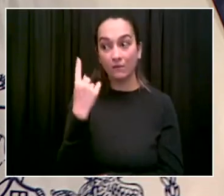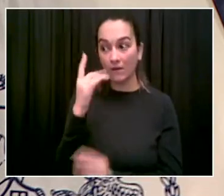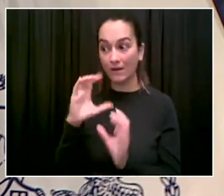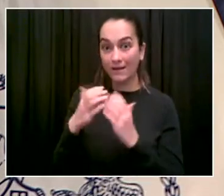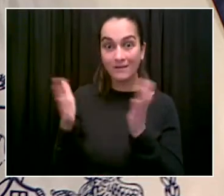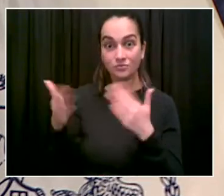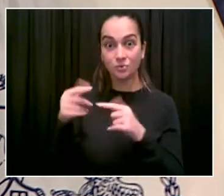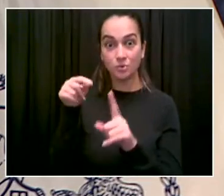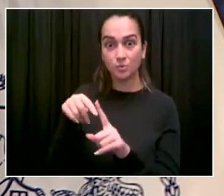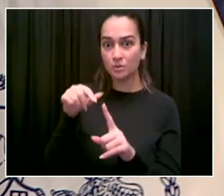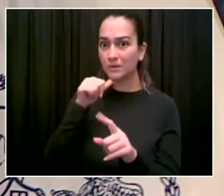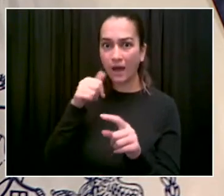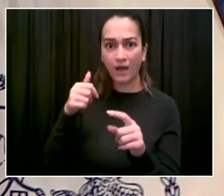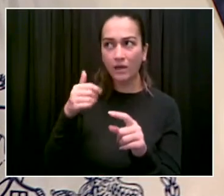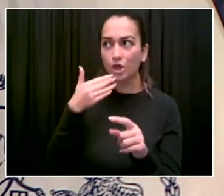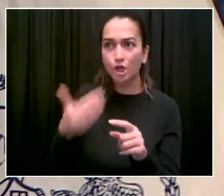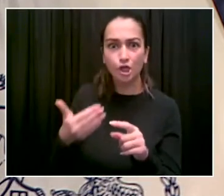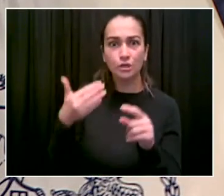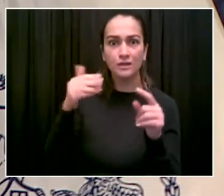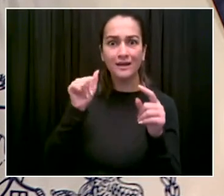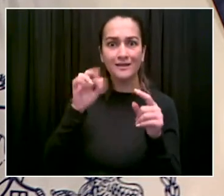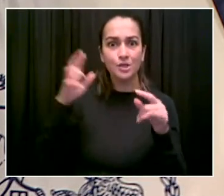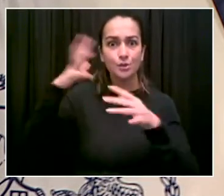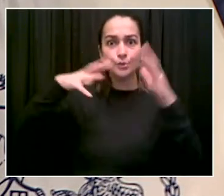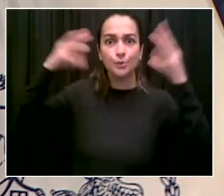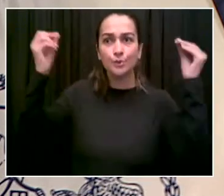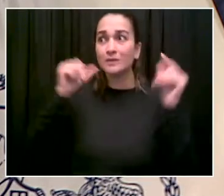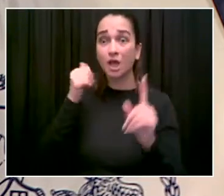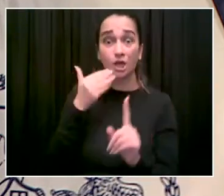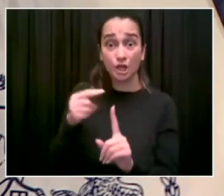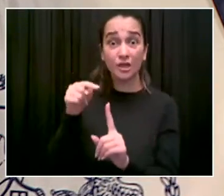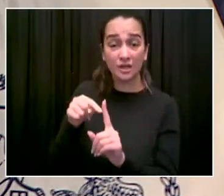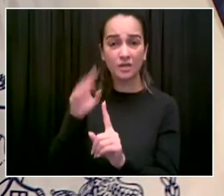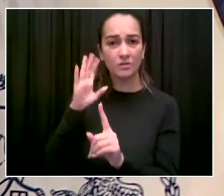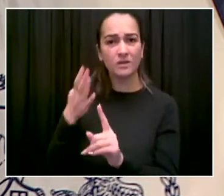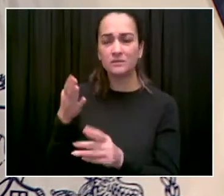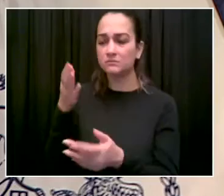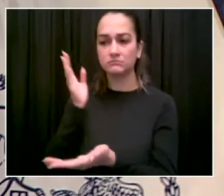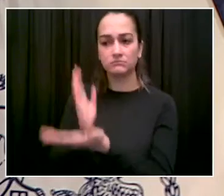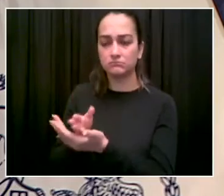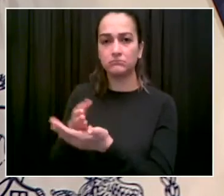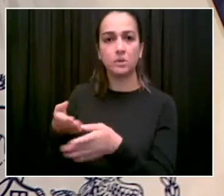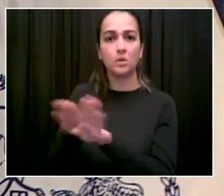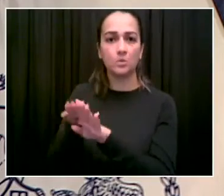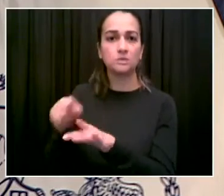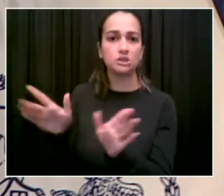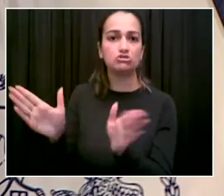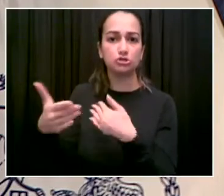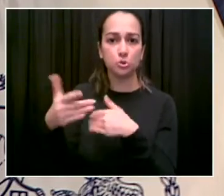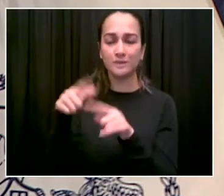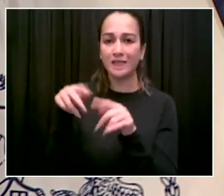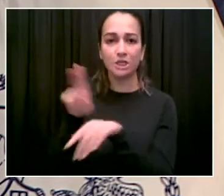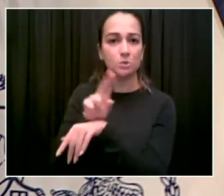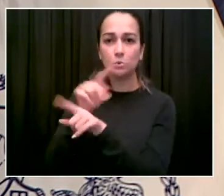THAT DOESN'T HAVE PROPER VENTILATION. IT IS HELD OUT UNTIL PROPER VENTILATION IS